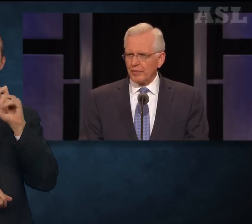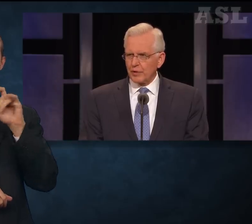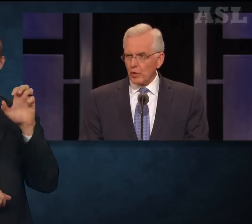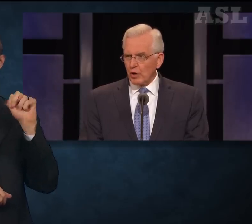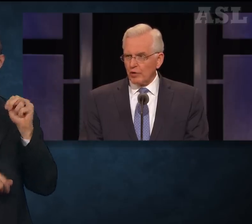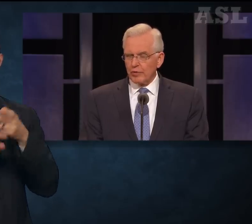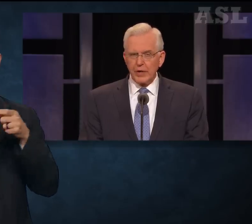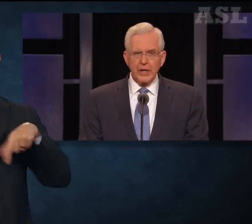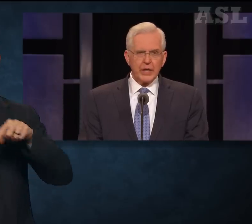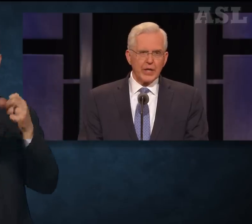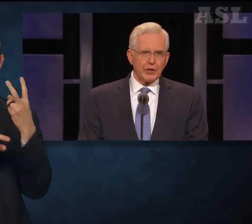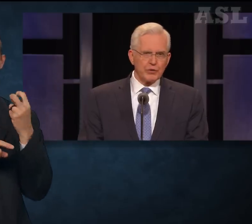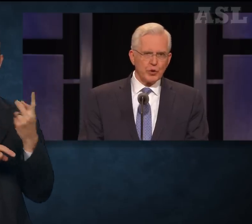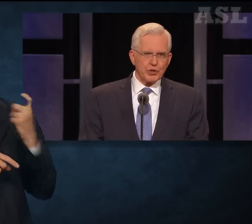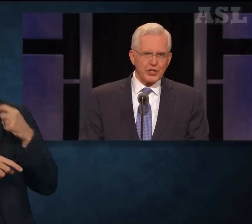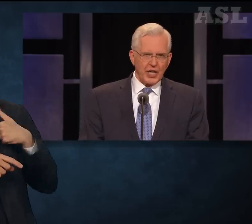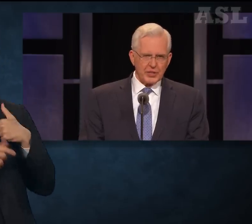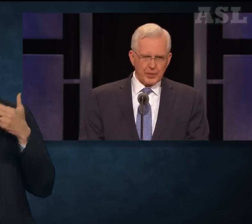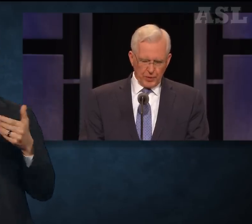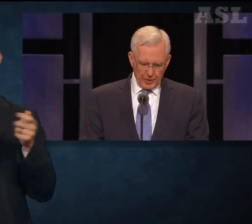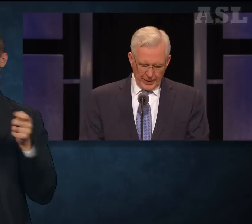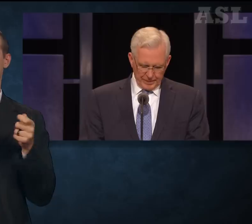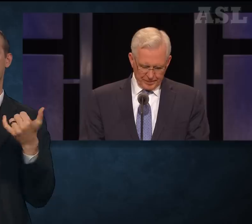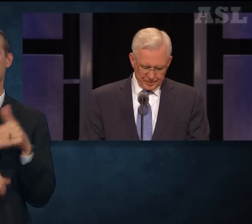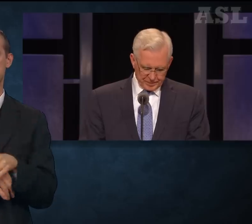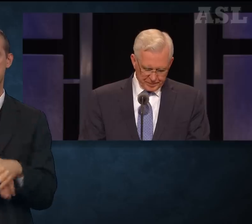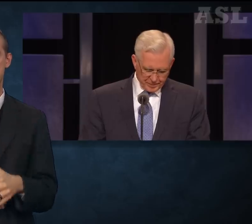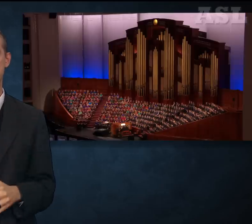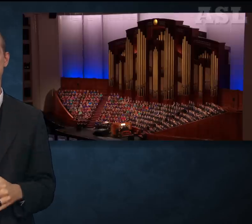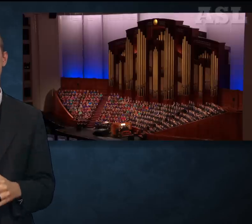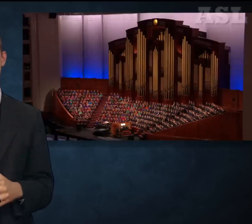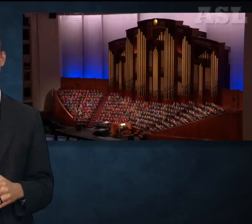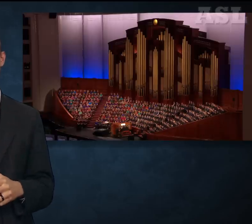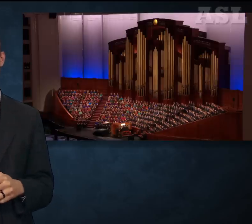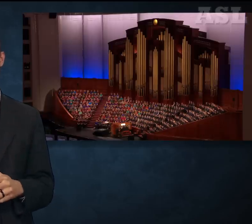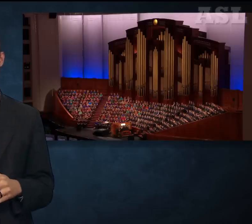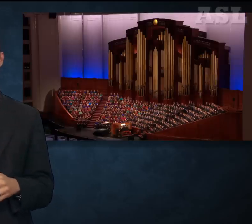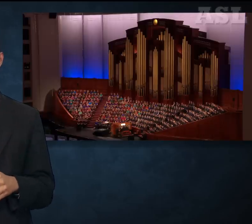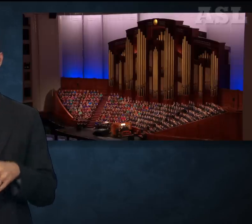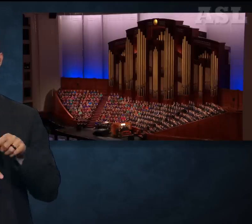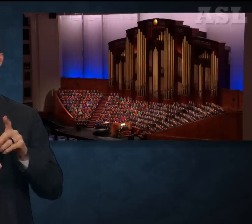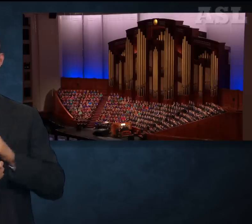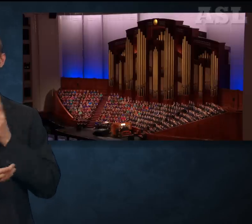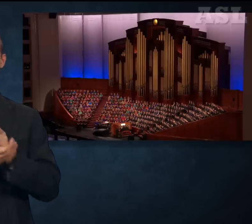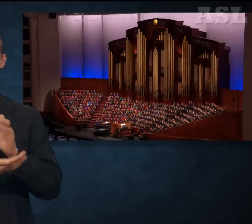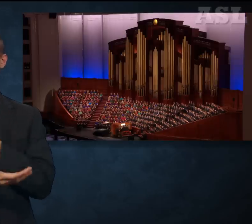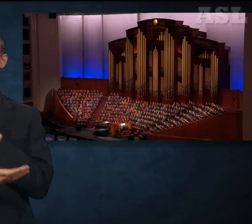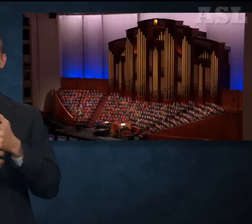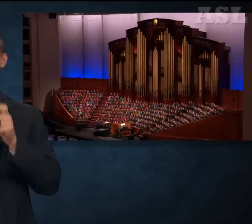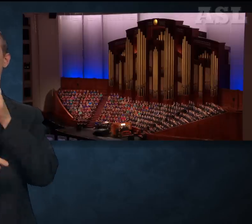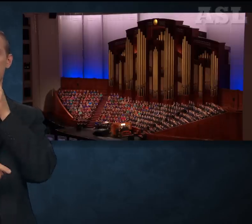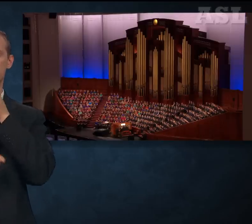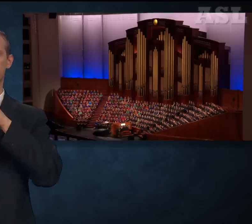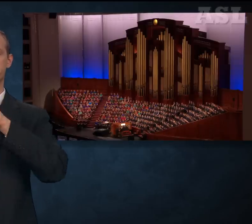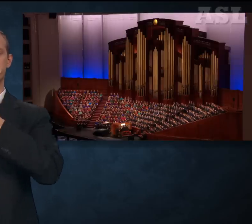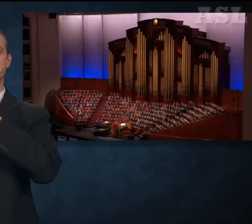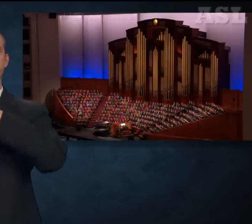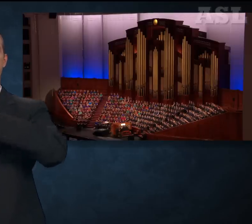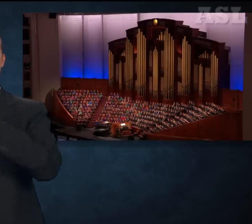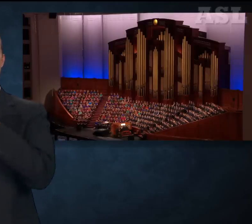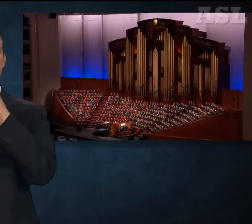HE HAS ASKED THAT I,